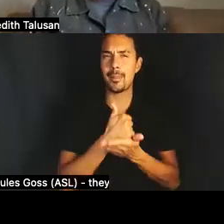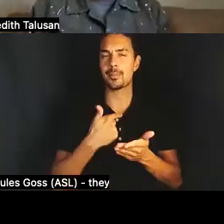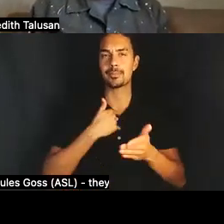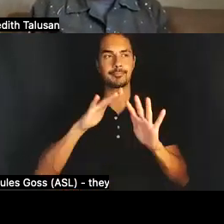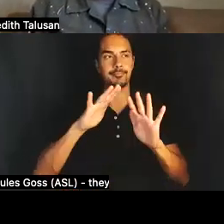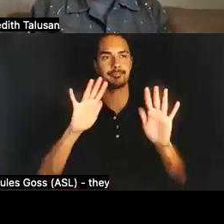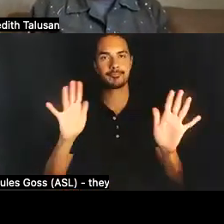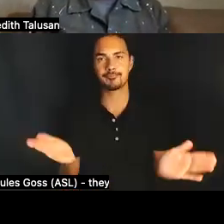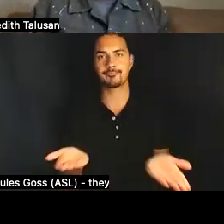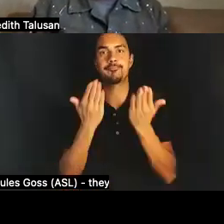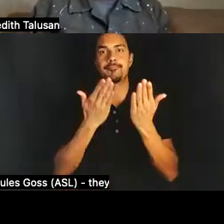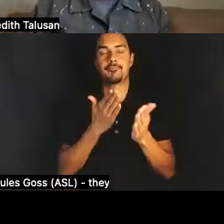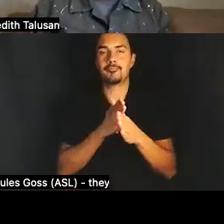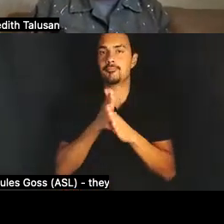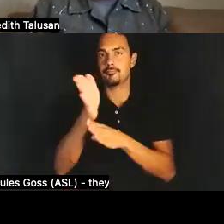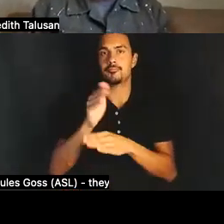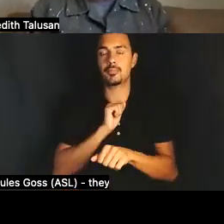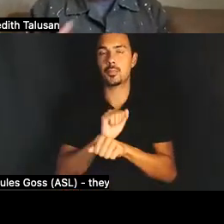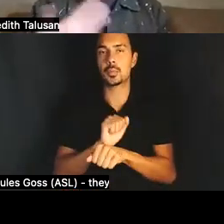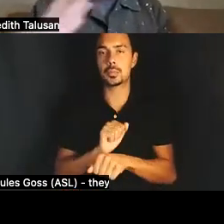Just really helping me in terms of my career